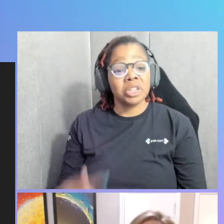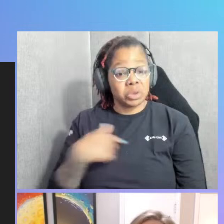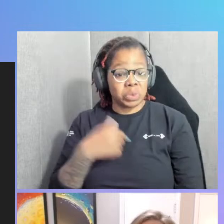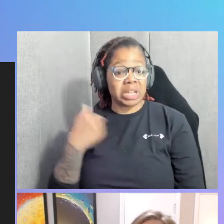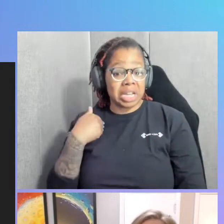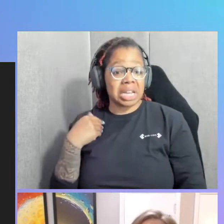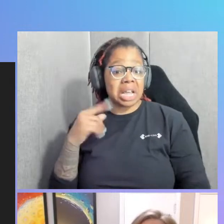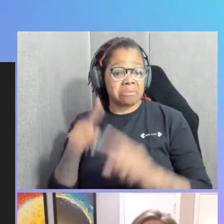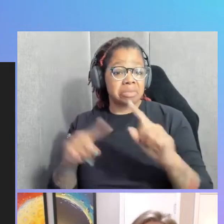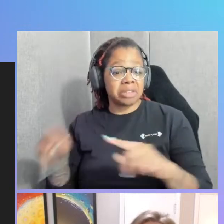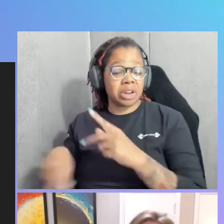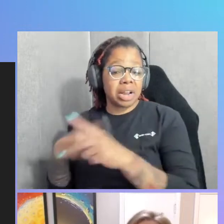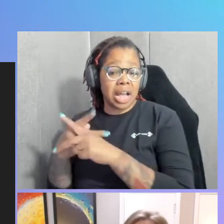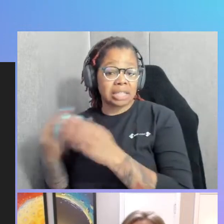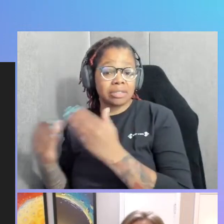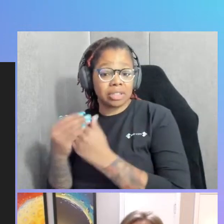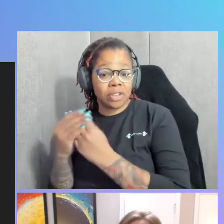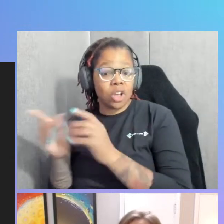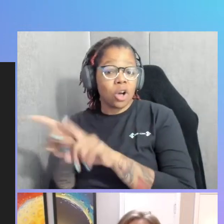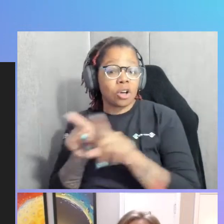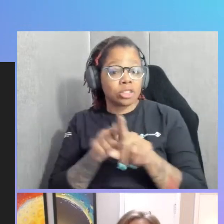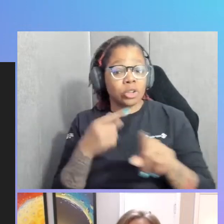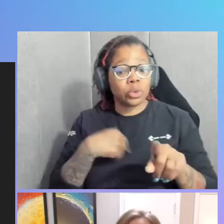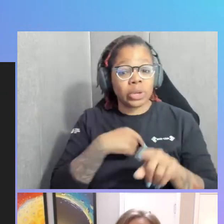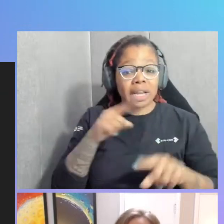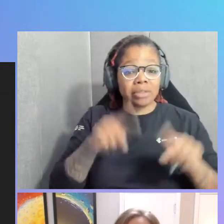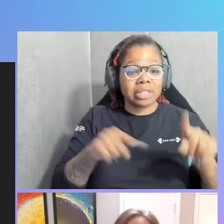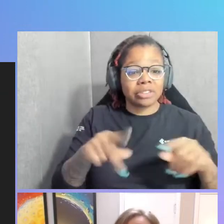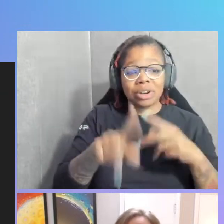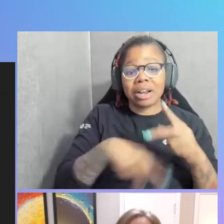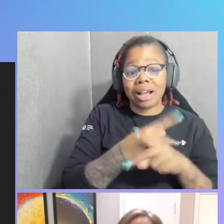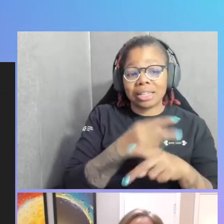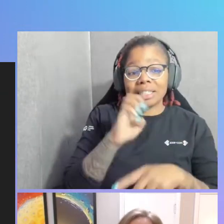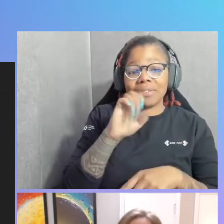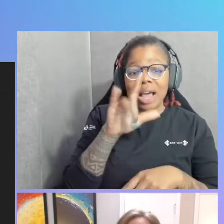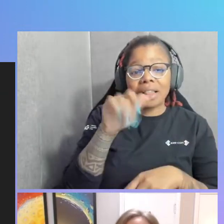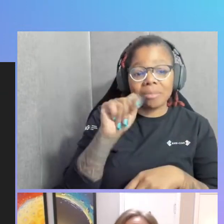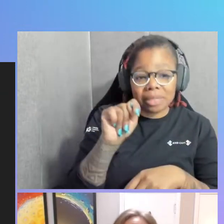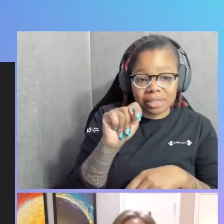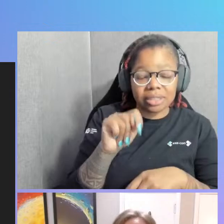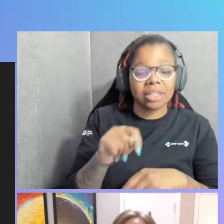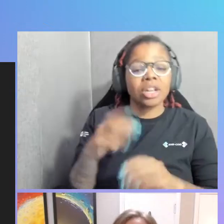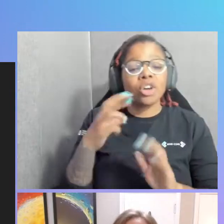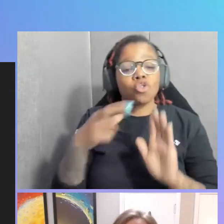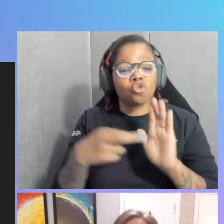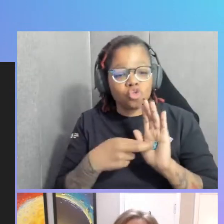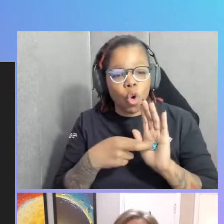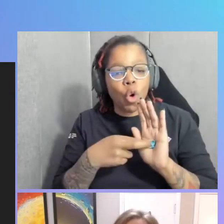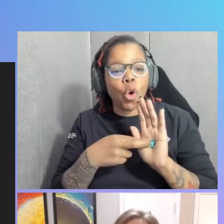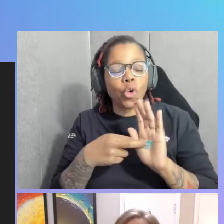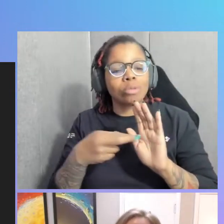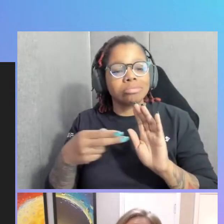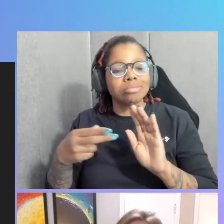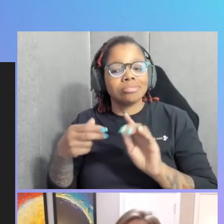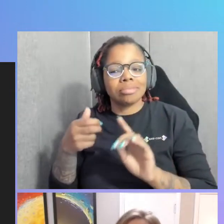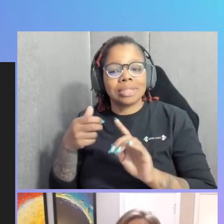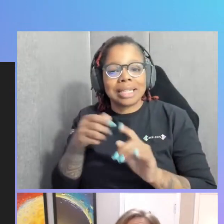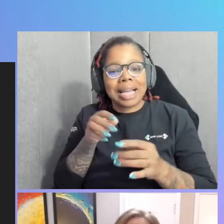sandwiches. We can also have different kinds of elements. The roll defines what the element is